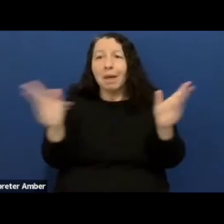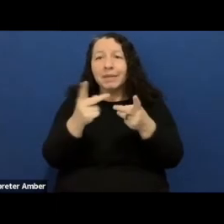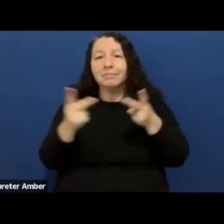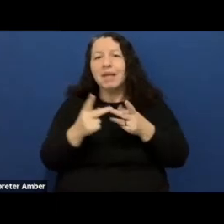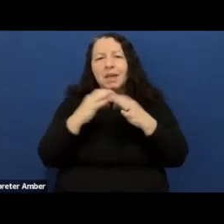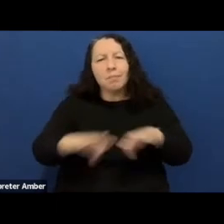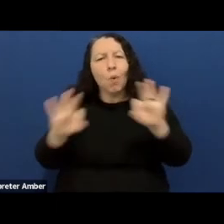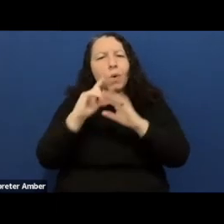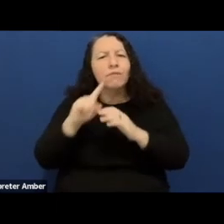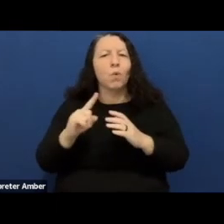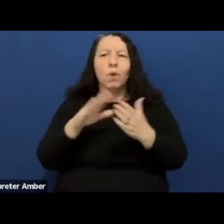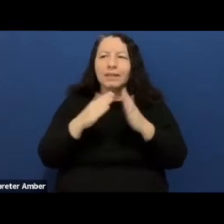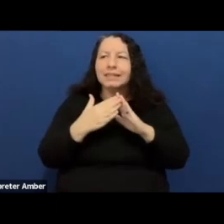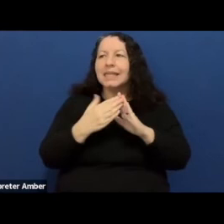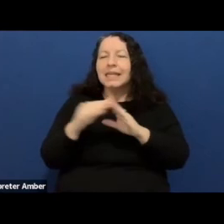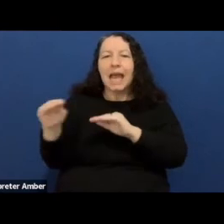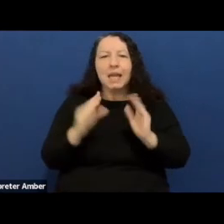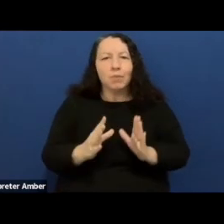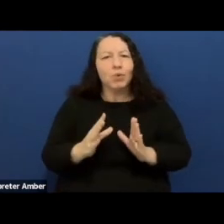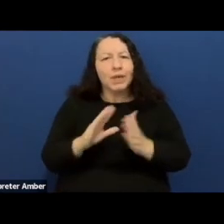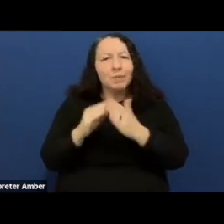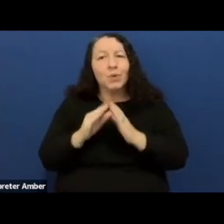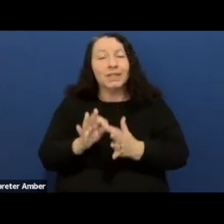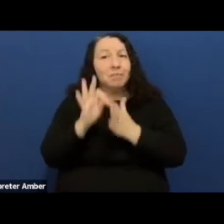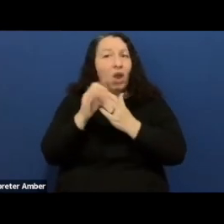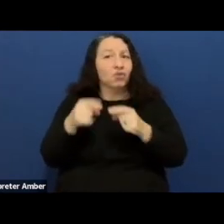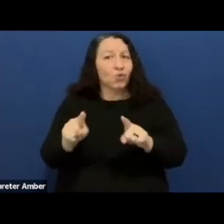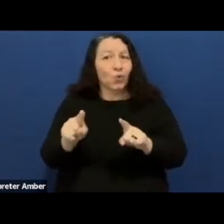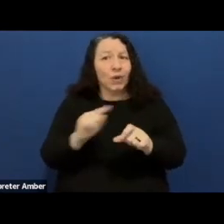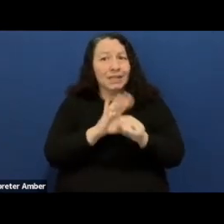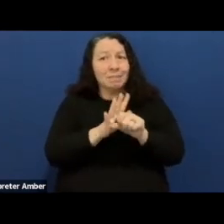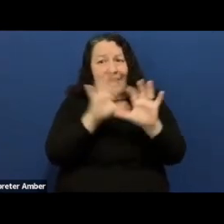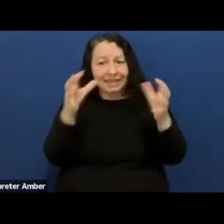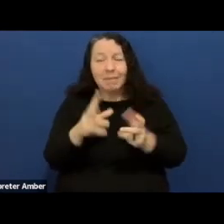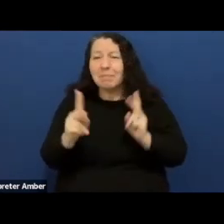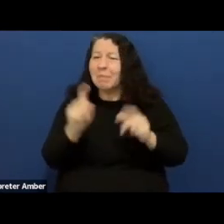a vibrant, free, open public space, so crucial to the city and immigrant communities,